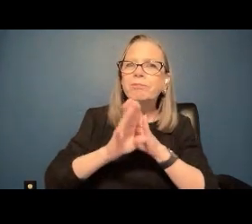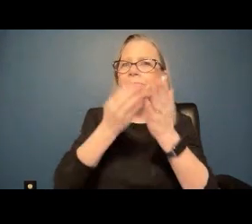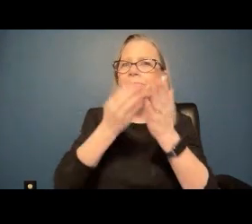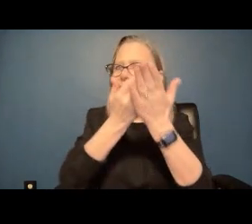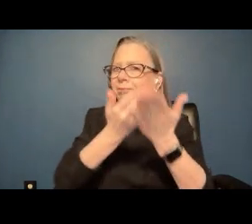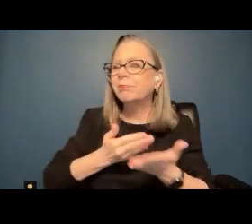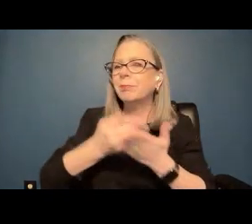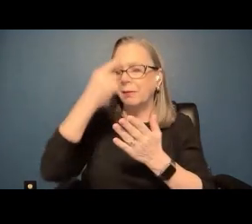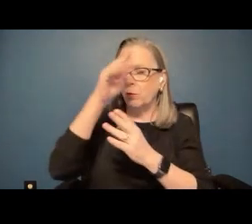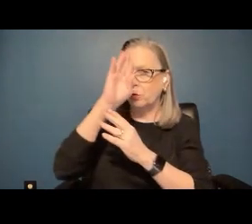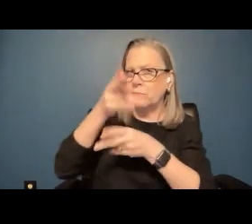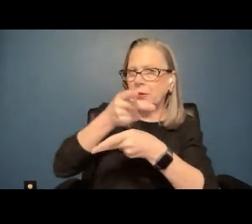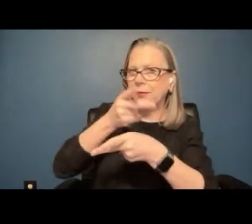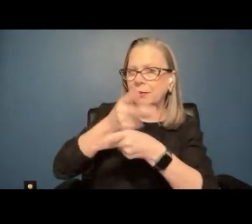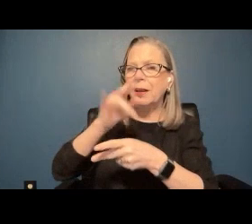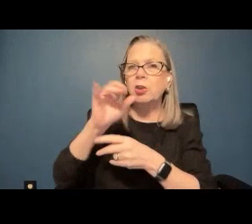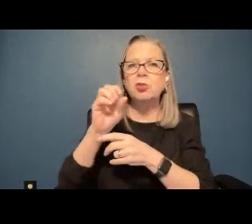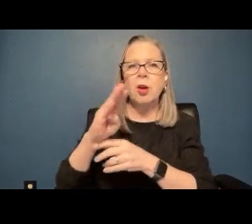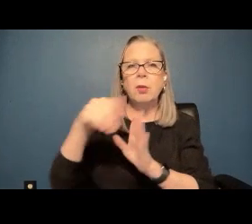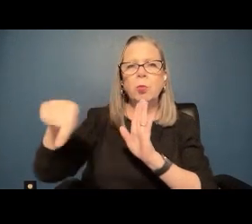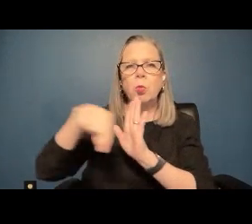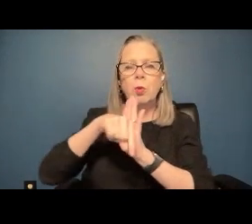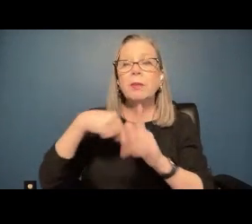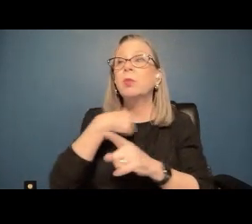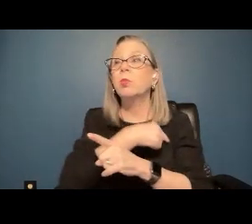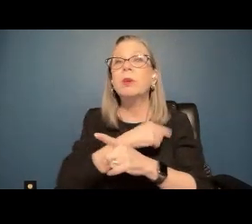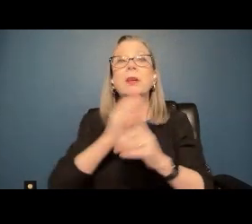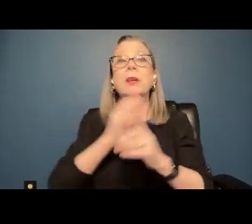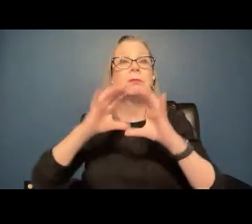And Phi as an organization, is a nonprofit dedicated to transforming